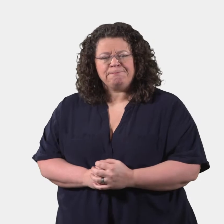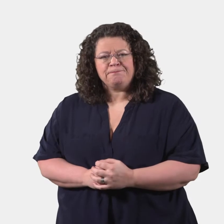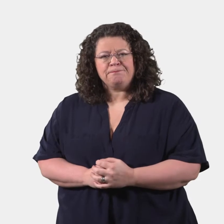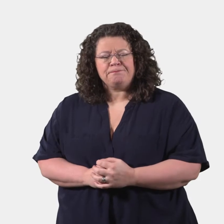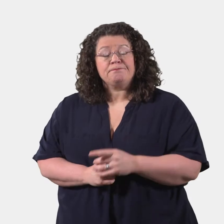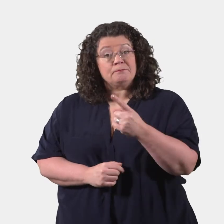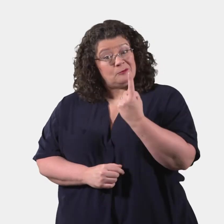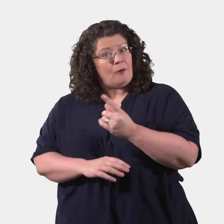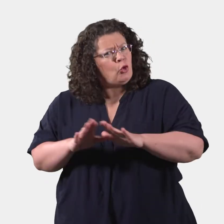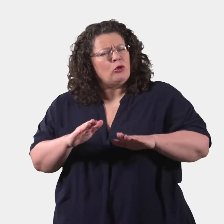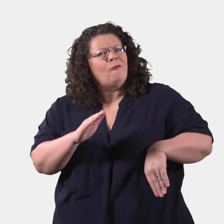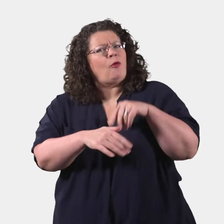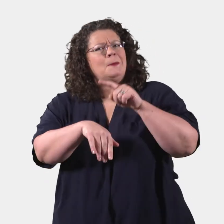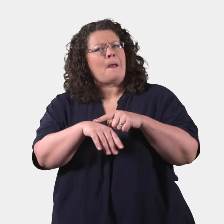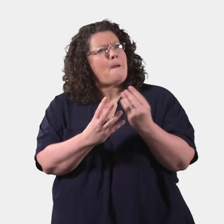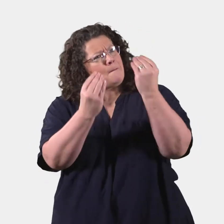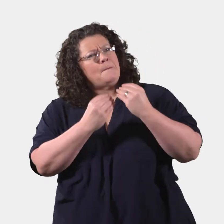you are not in full-time education,